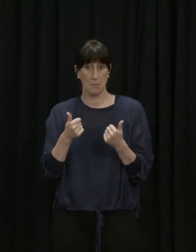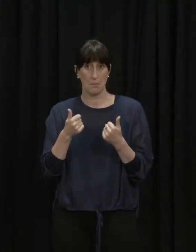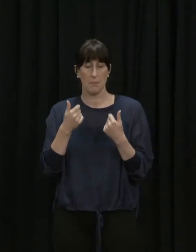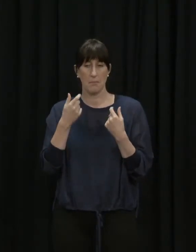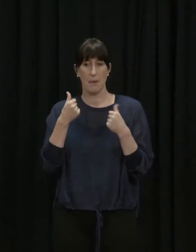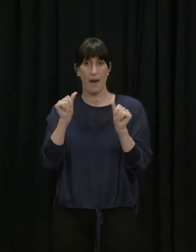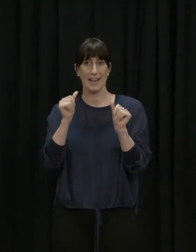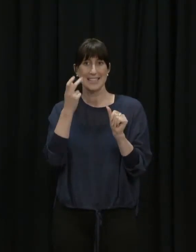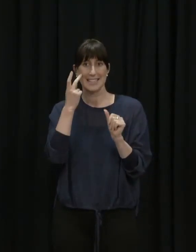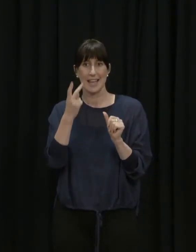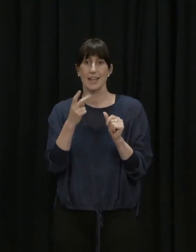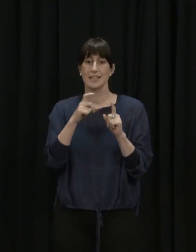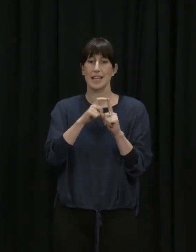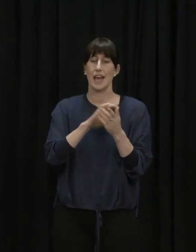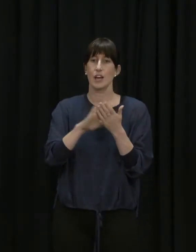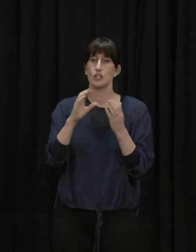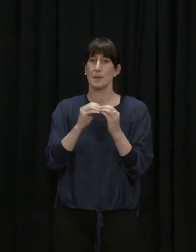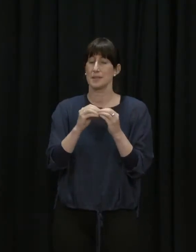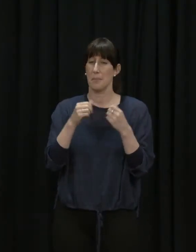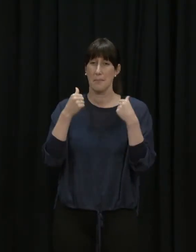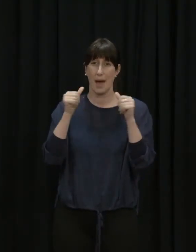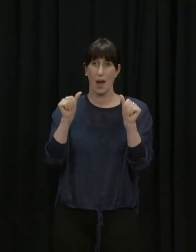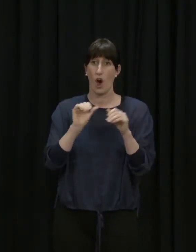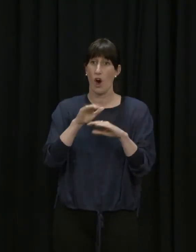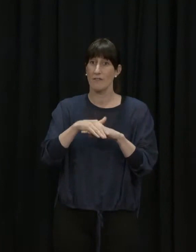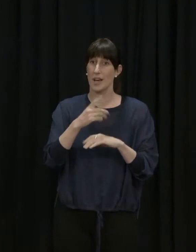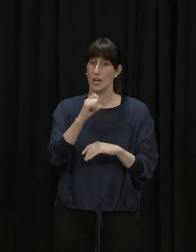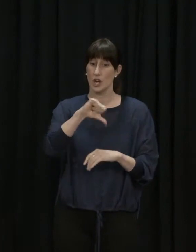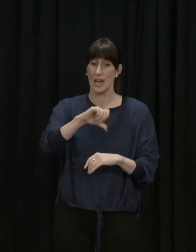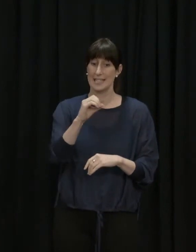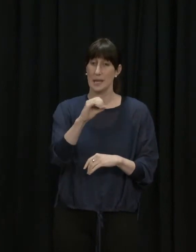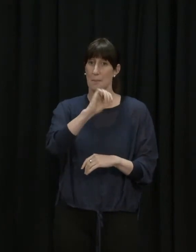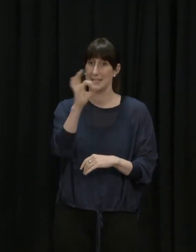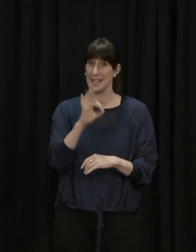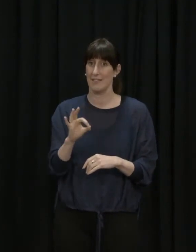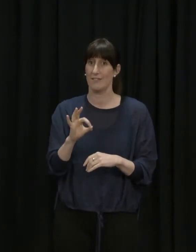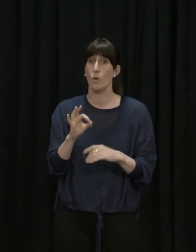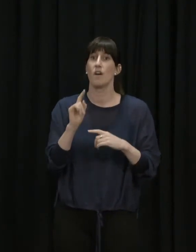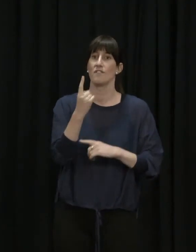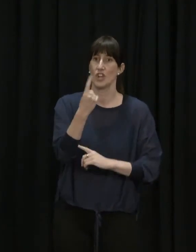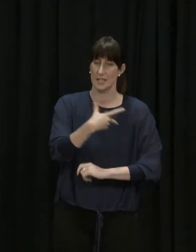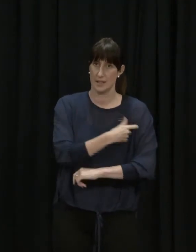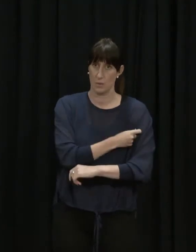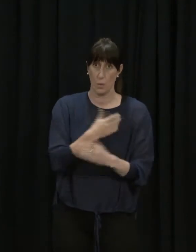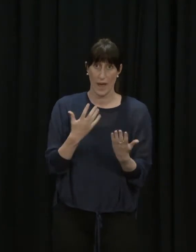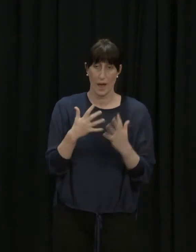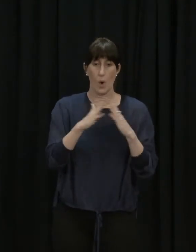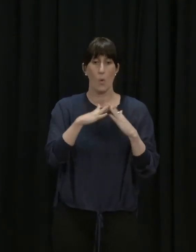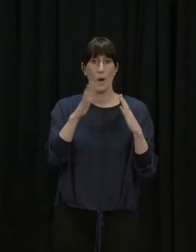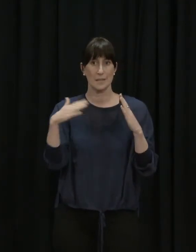get to 90% first doses first. It's good to see that five DH